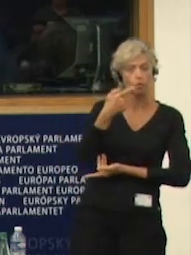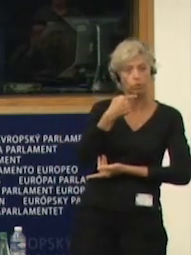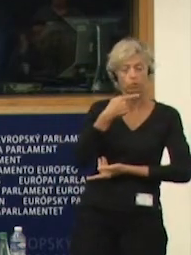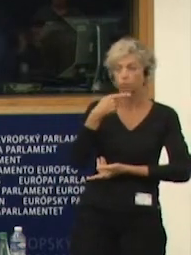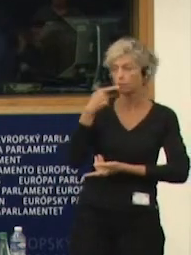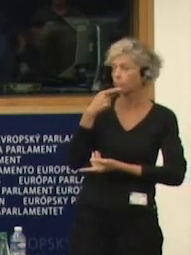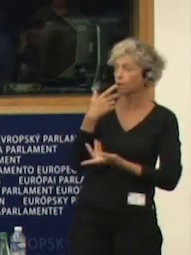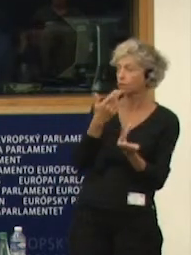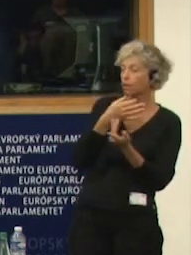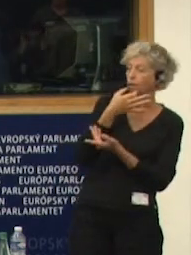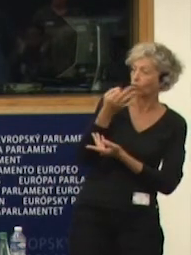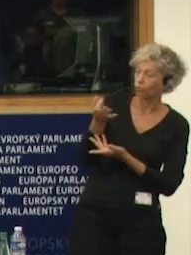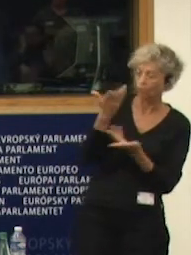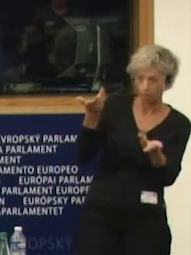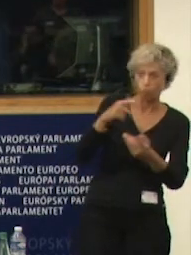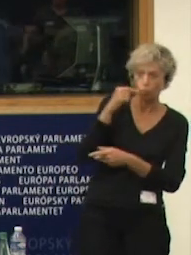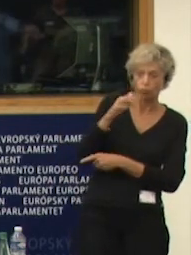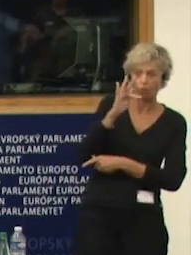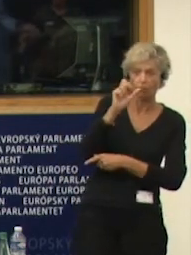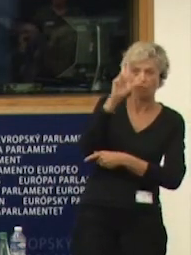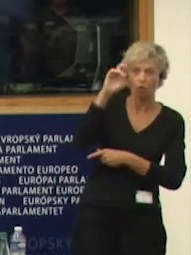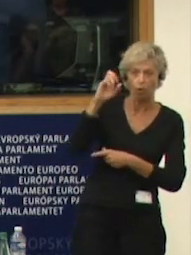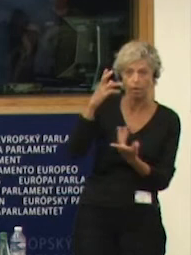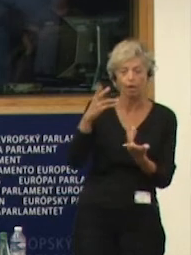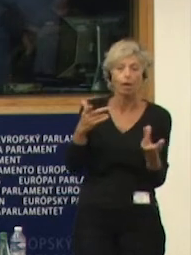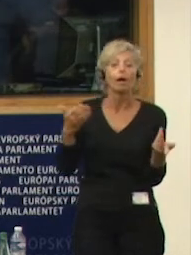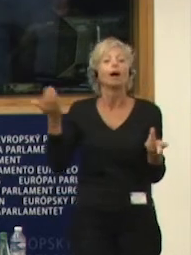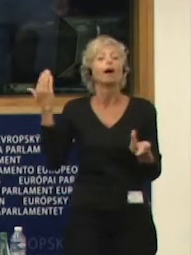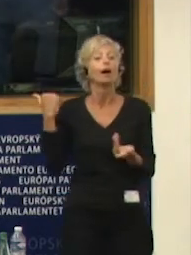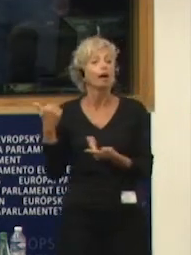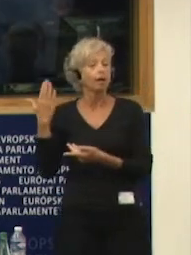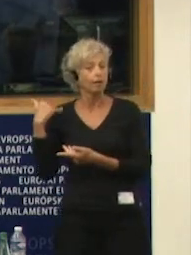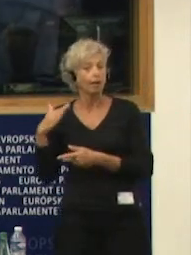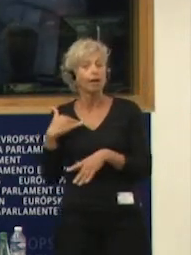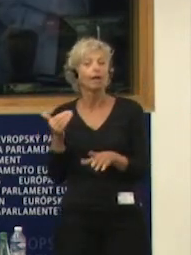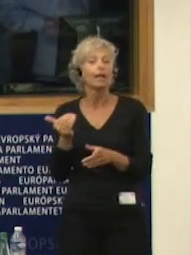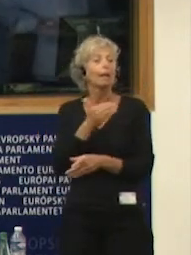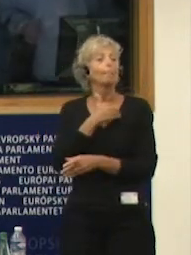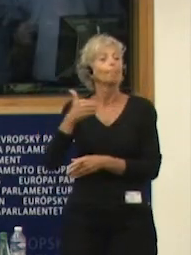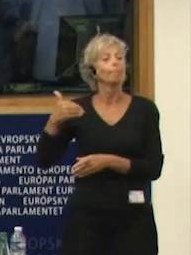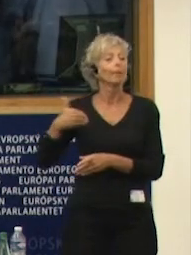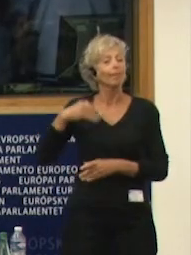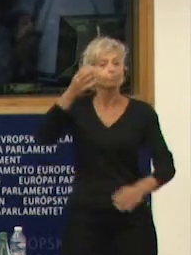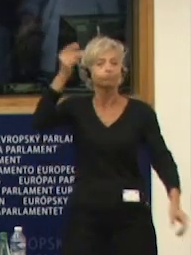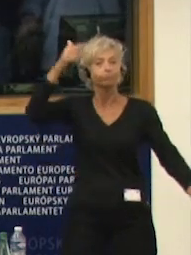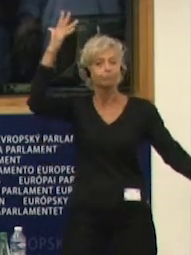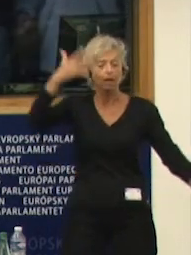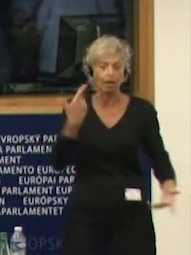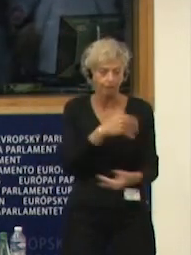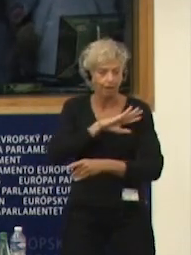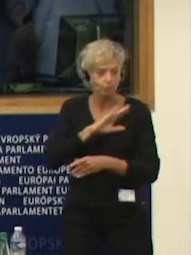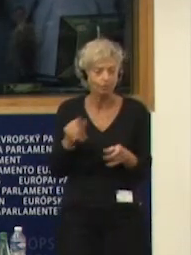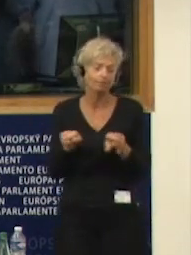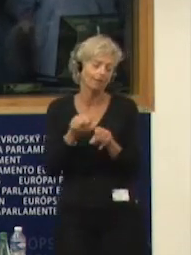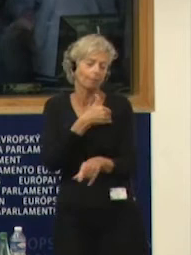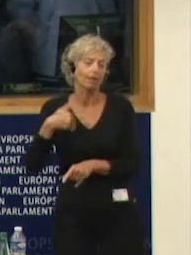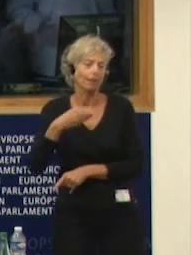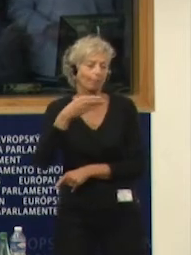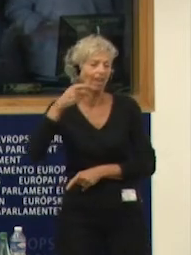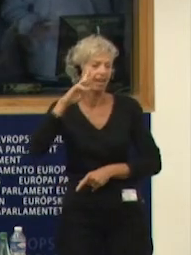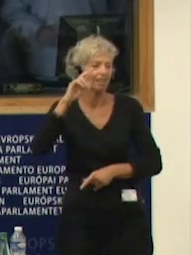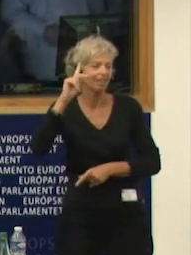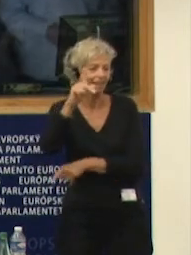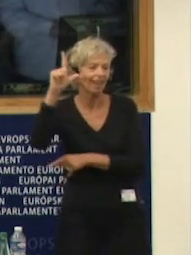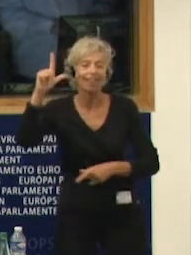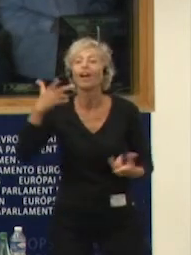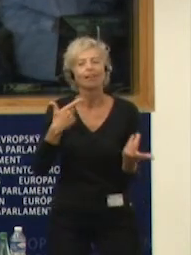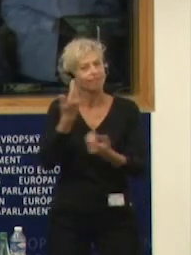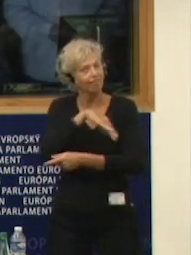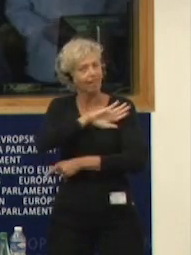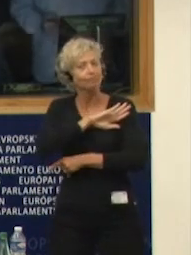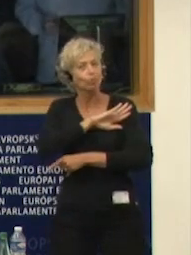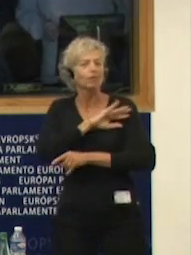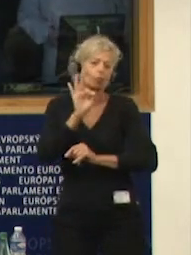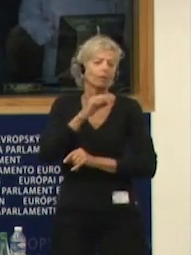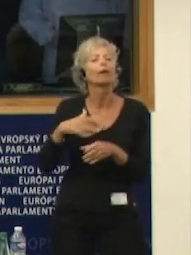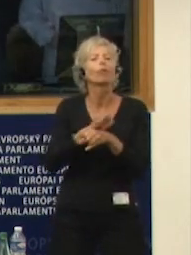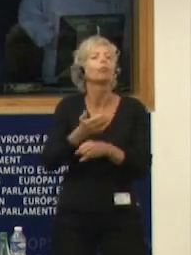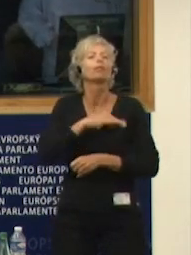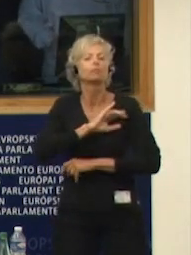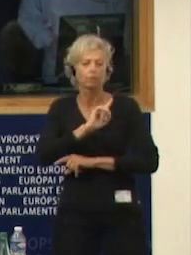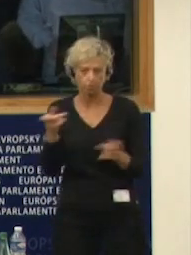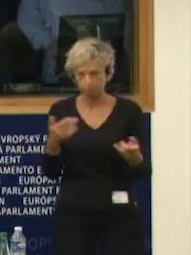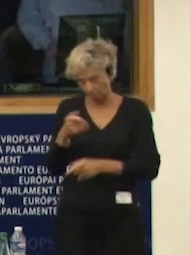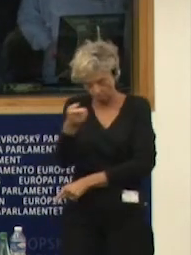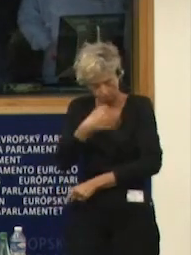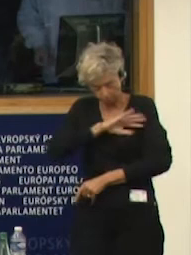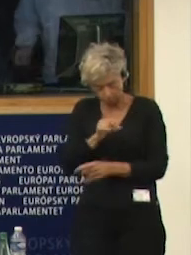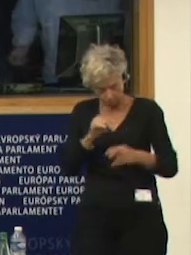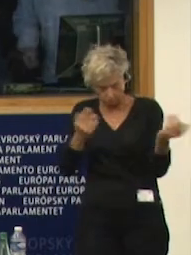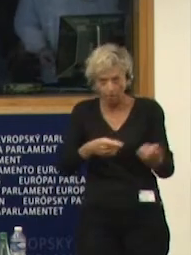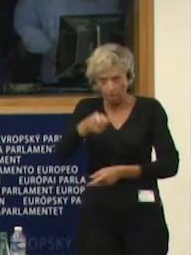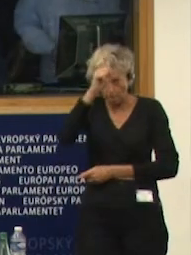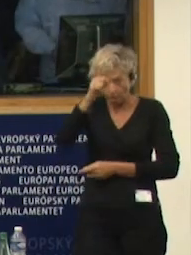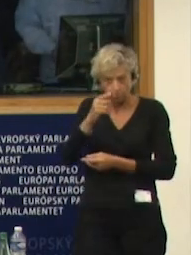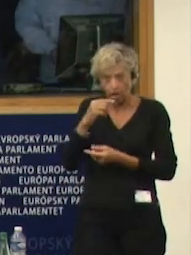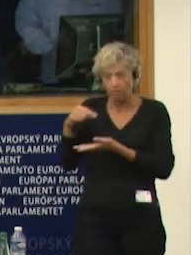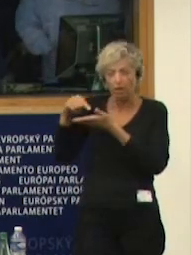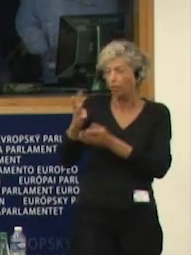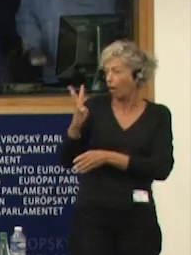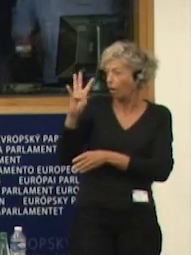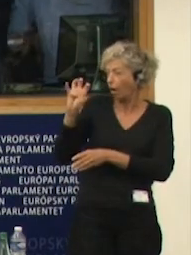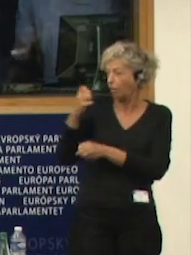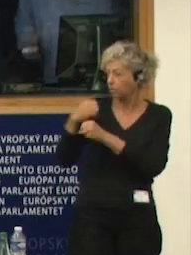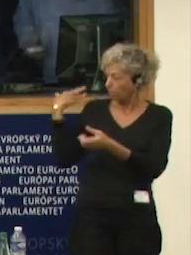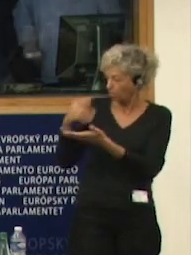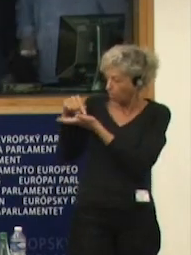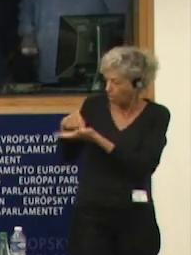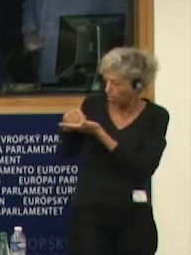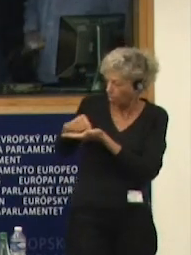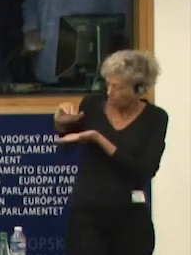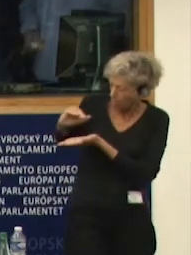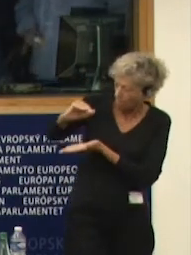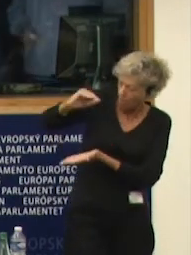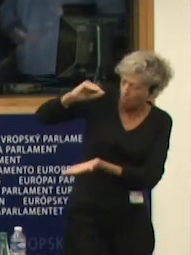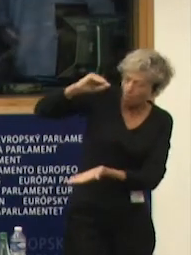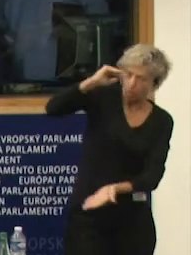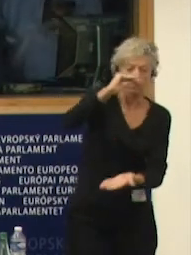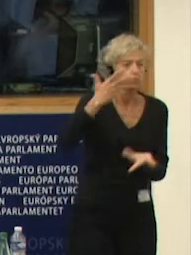She is not responsible that there is states debts. Lived beyond their means.